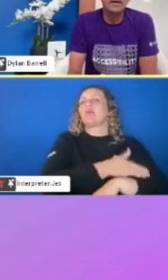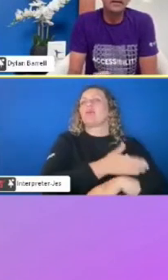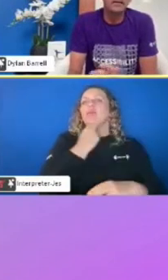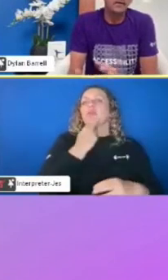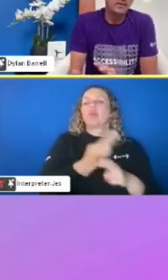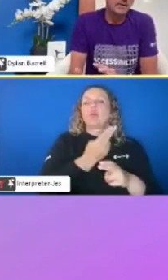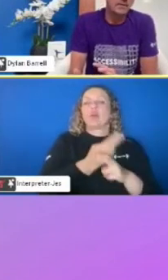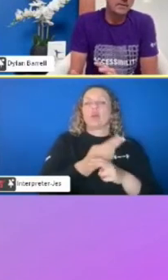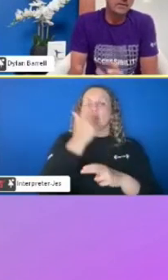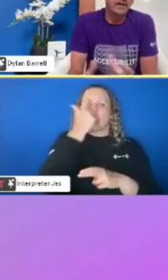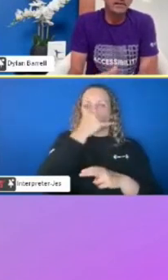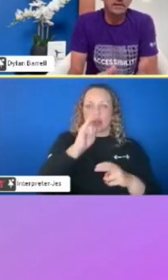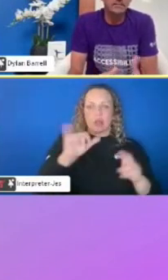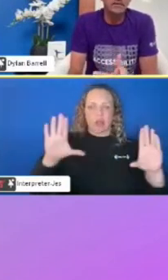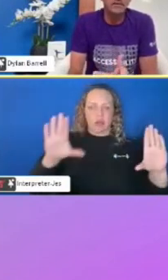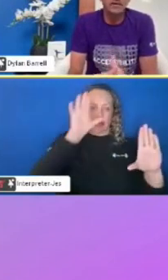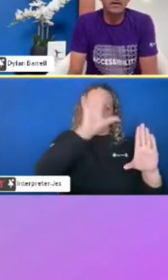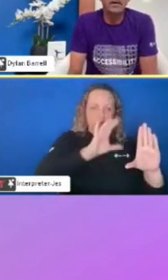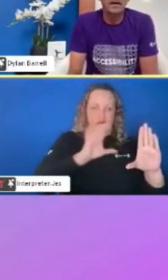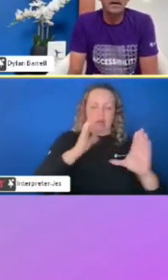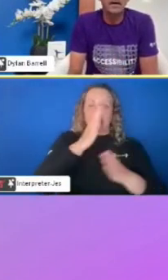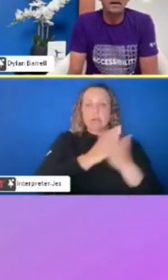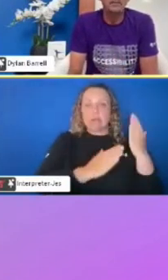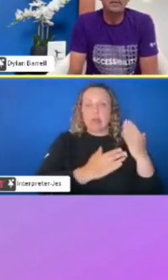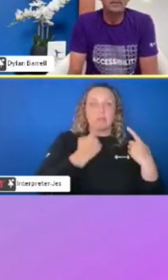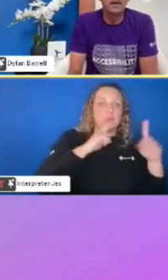I think we got some things right and some things wrong,